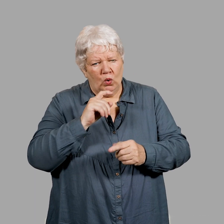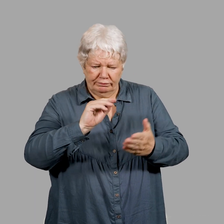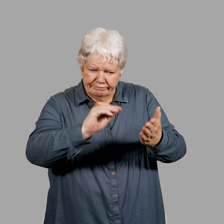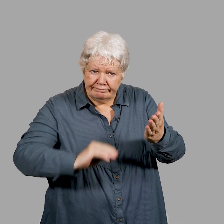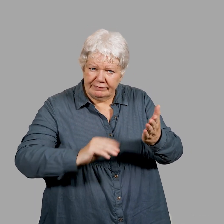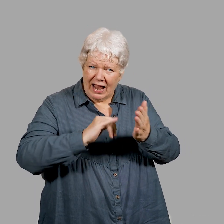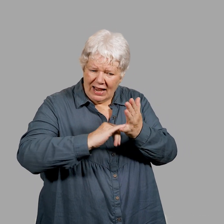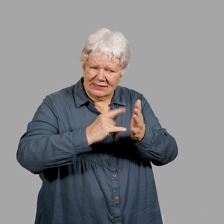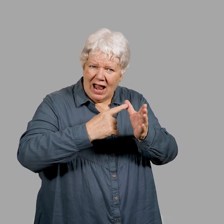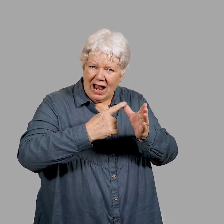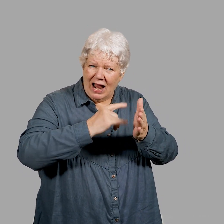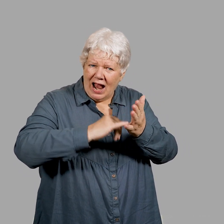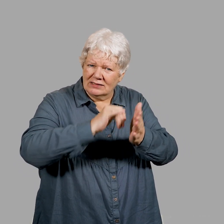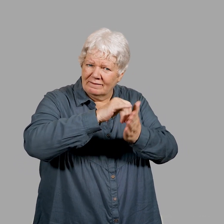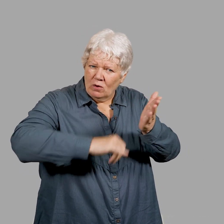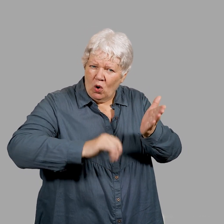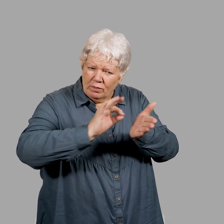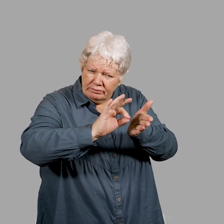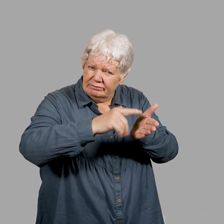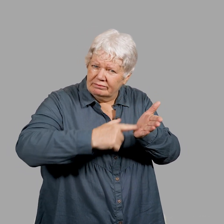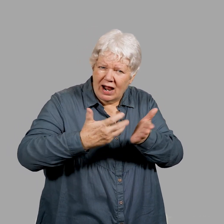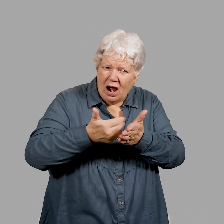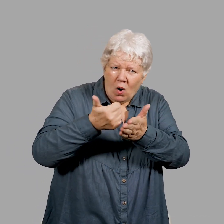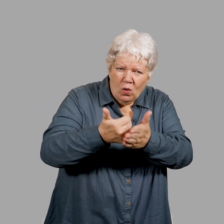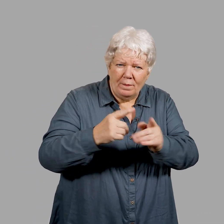SAAS application forms and, where appropriate,